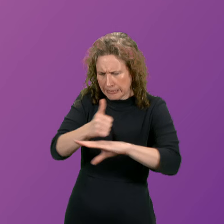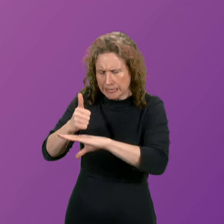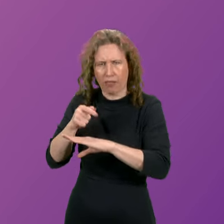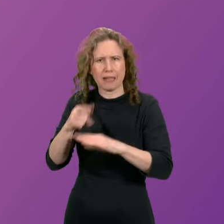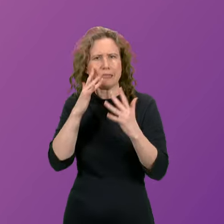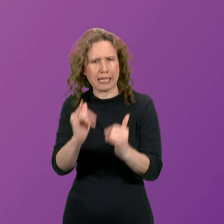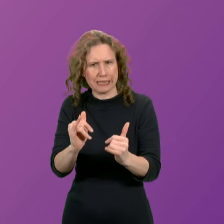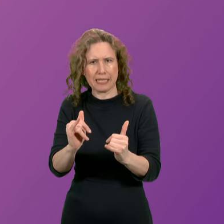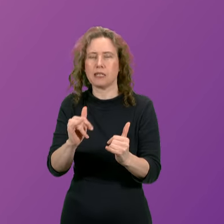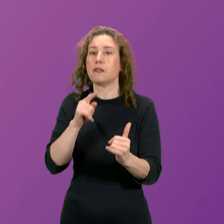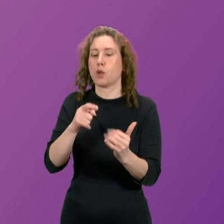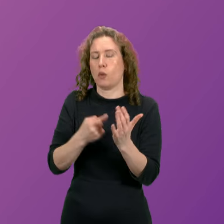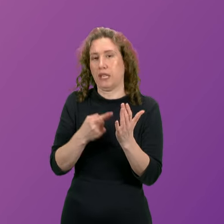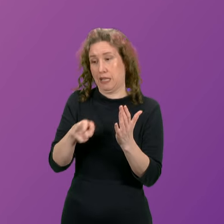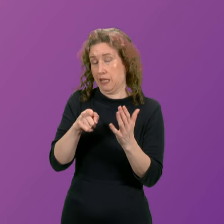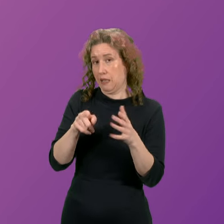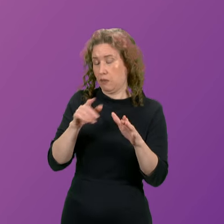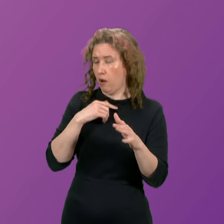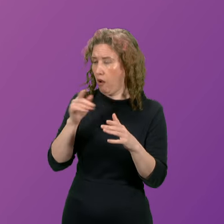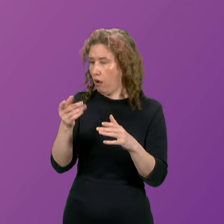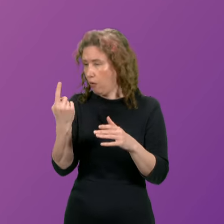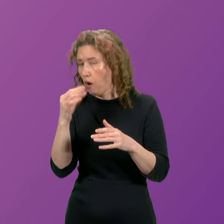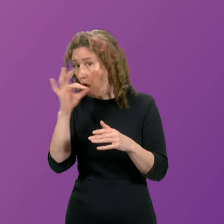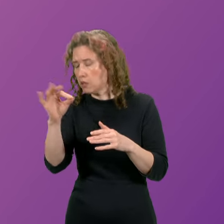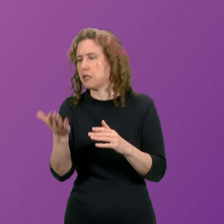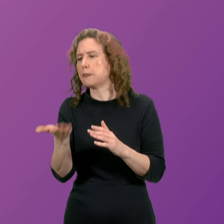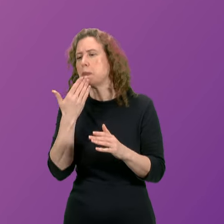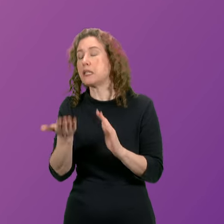and we have written again to NHS boards to secure an update on their current position